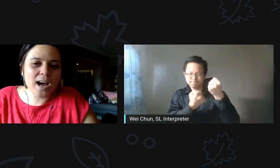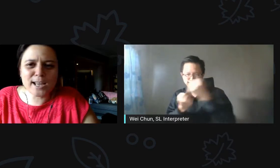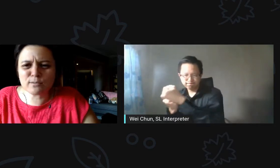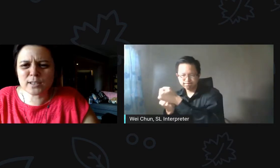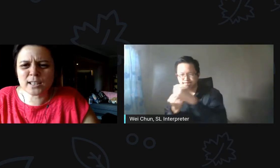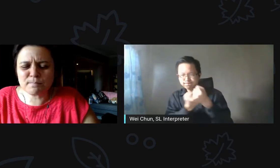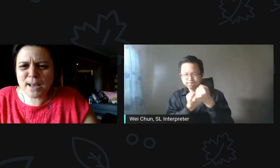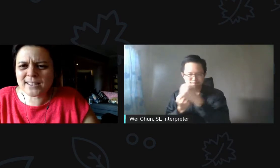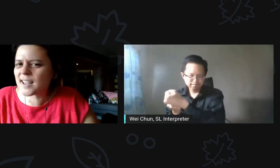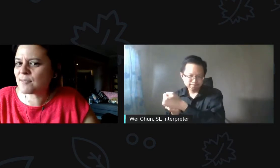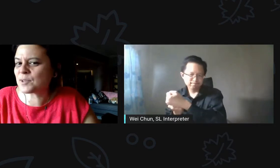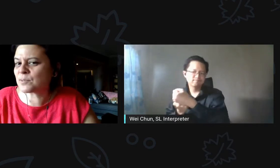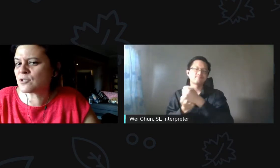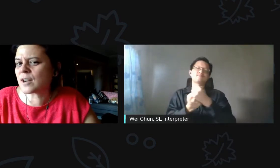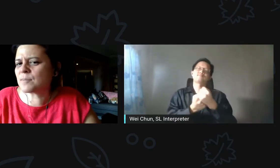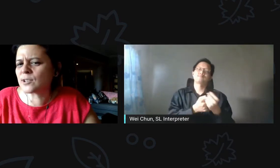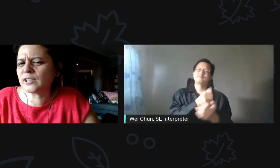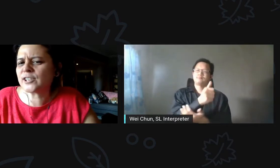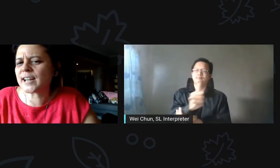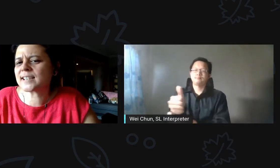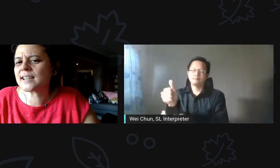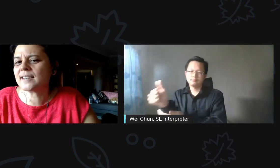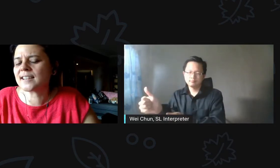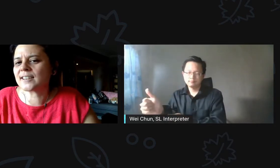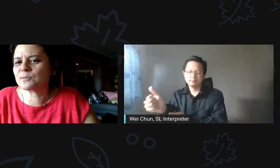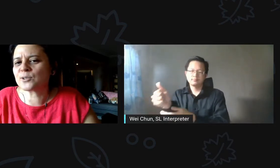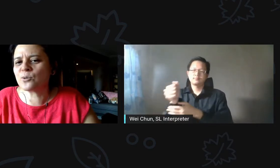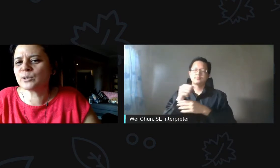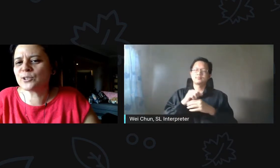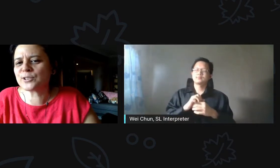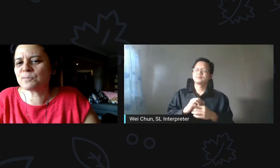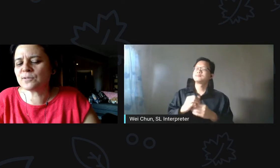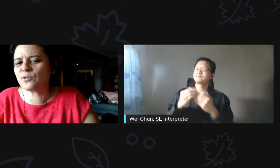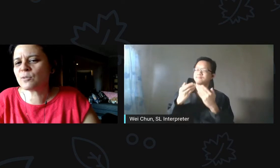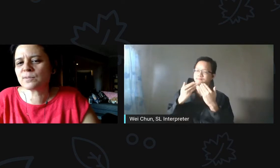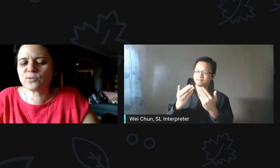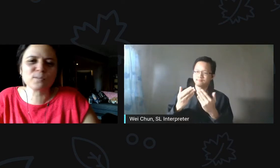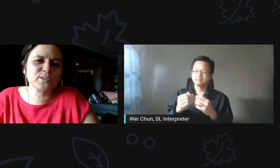I messed up the program earlier and I said that there was only going to be four